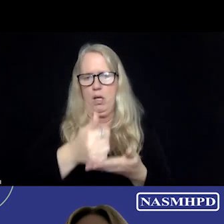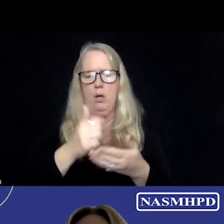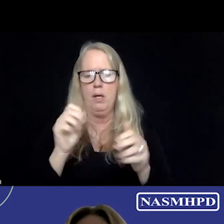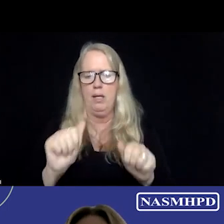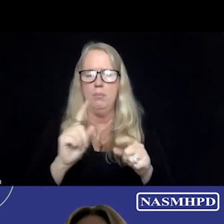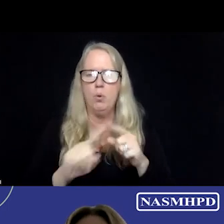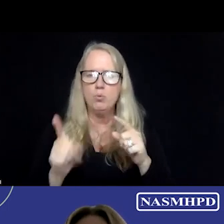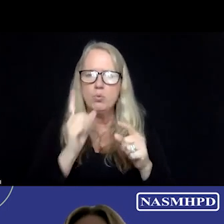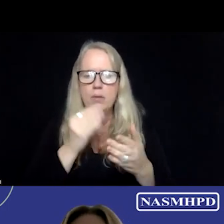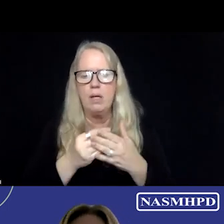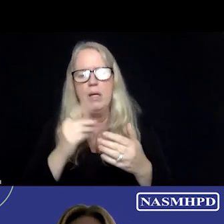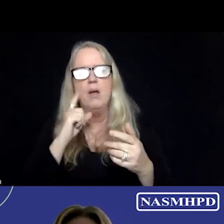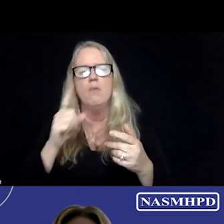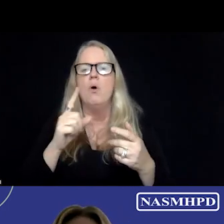MENTAL HEALTH PROGRAM AND SUSTAIN IT?